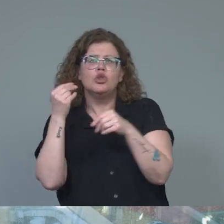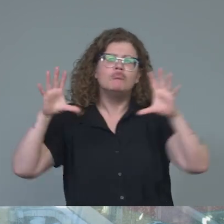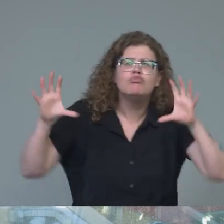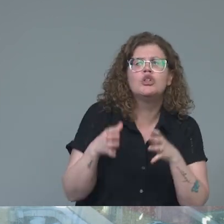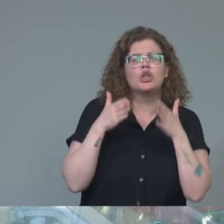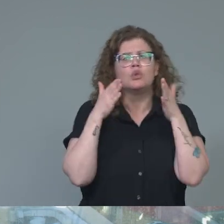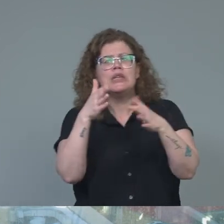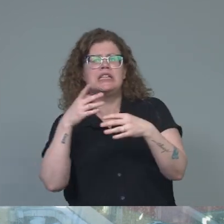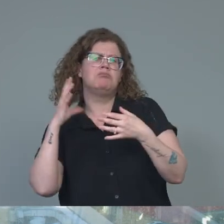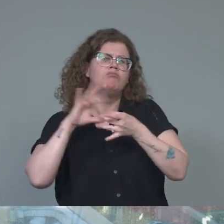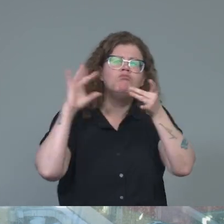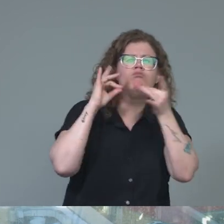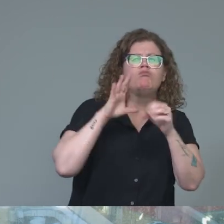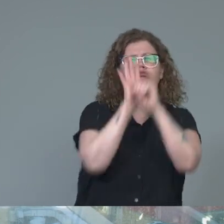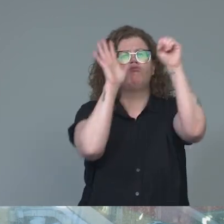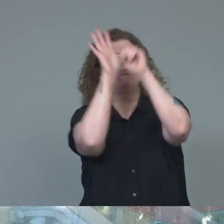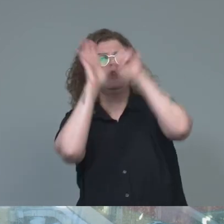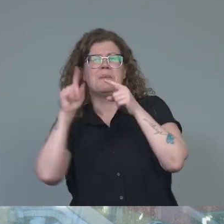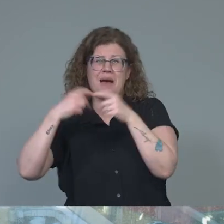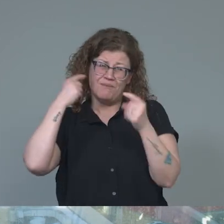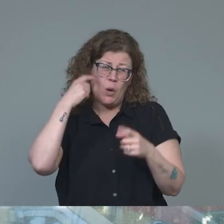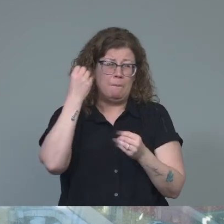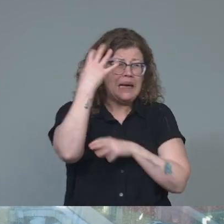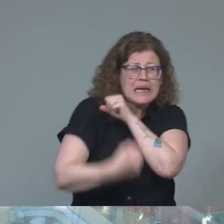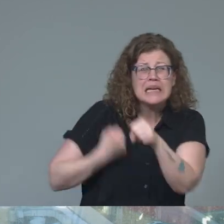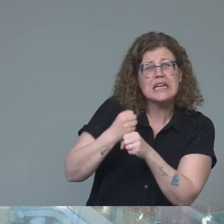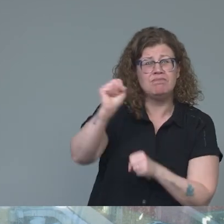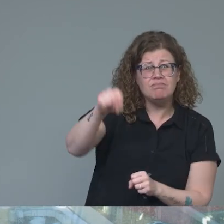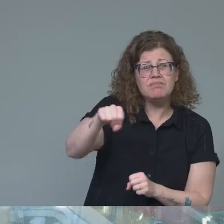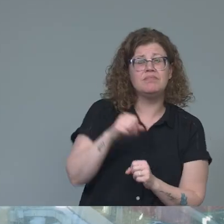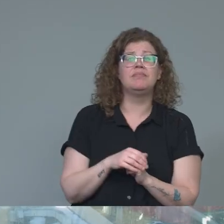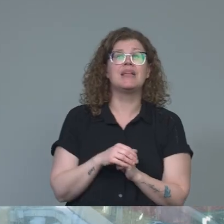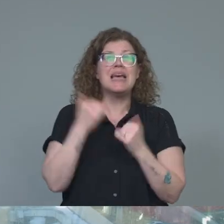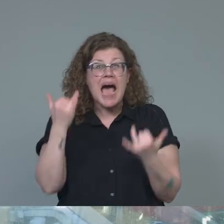the world is a grim and determined place to be surviving in, so,